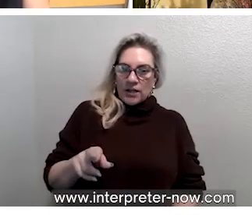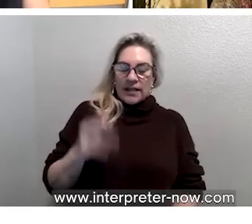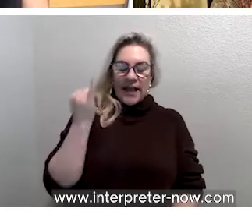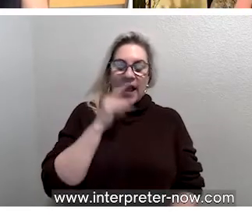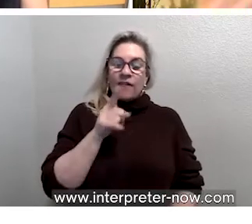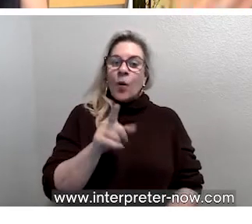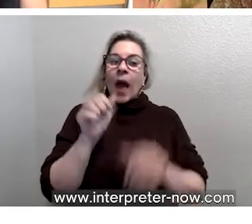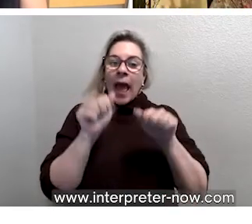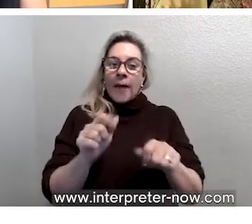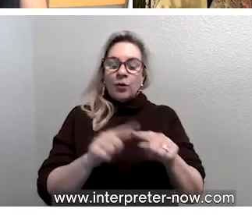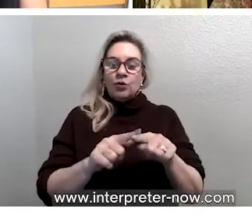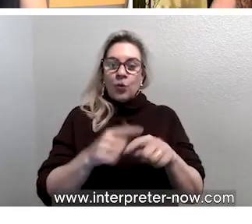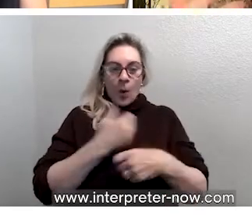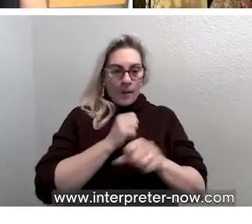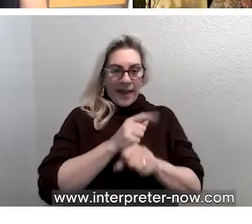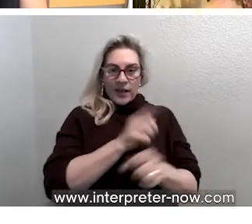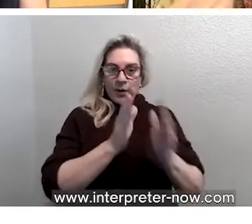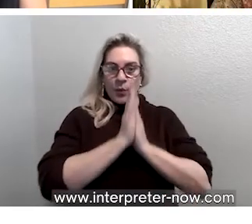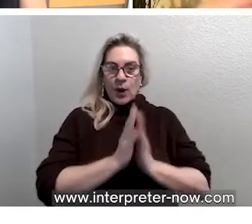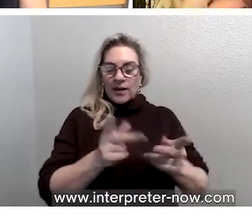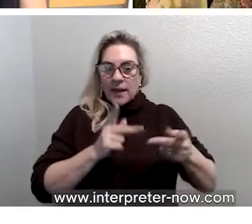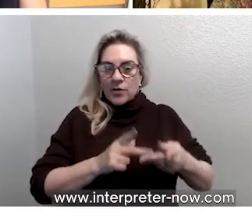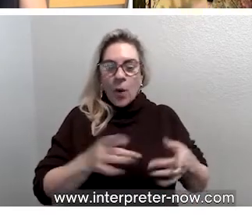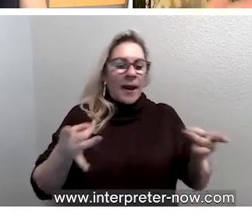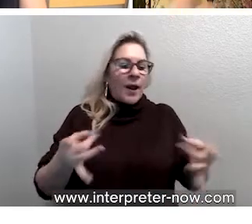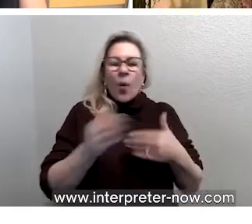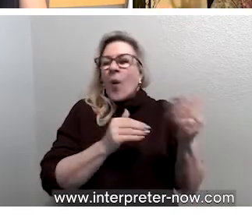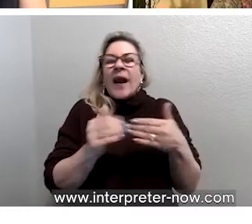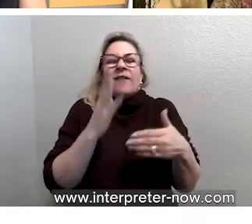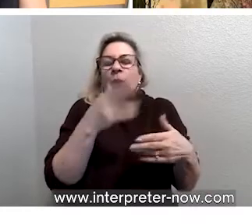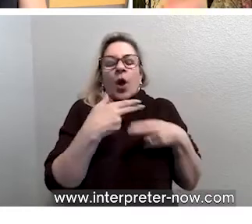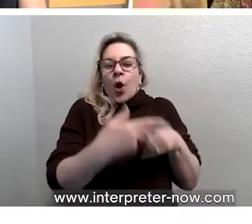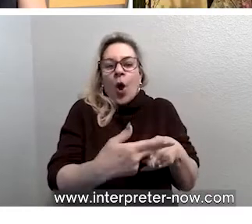spaces again, or if you want to call it meditation, or if you want to call it mindfulness, that's good.